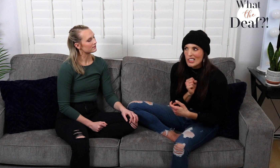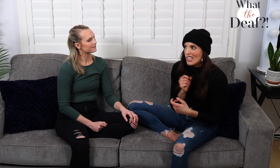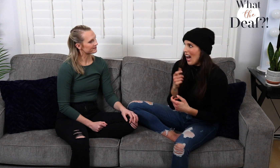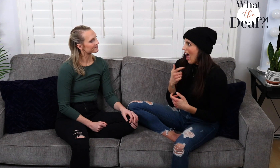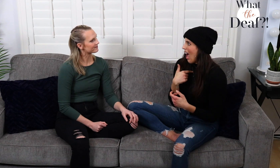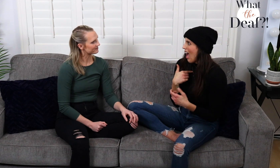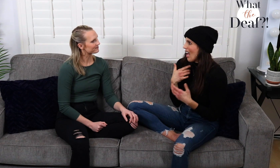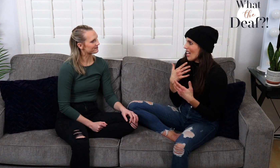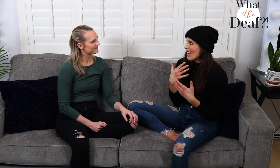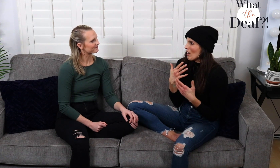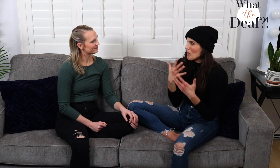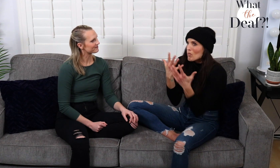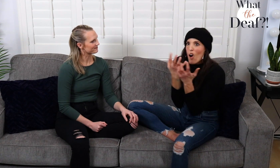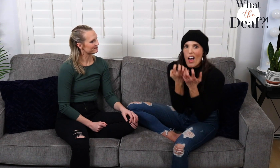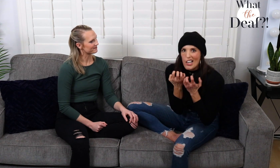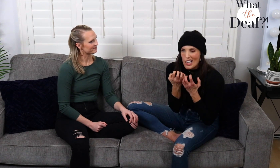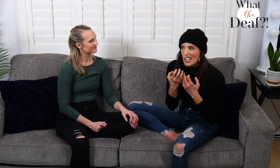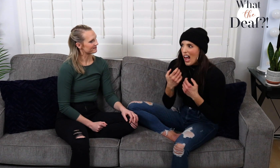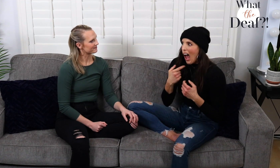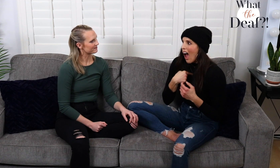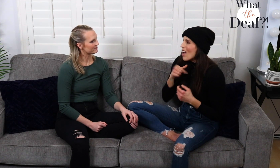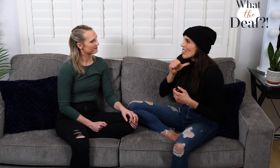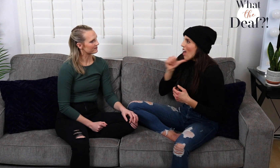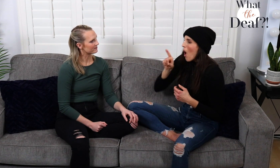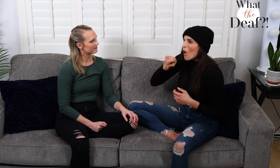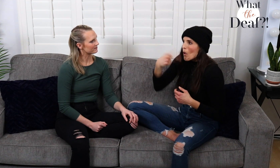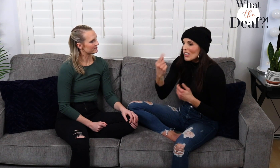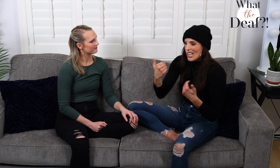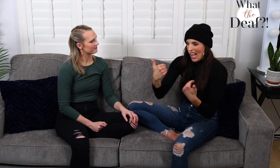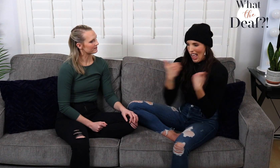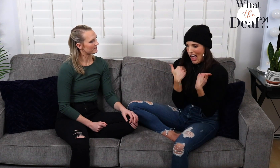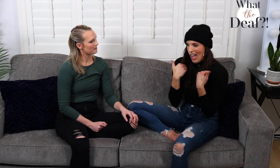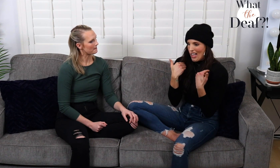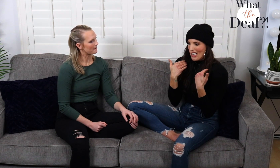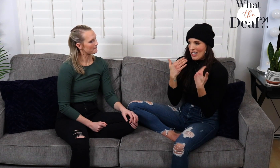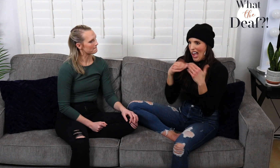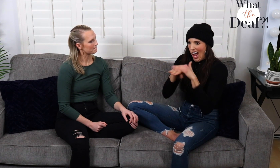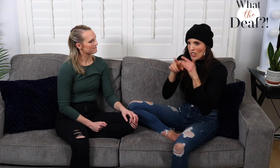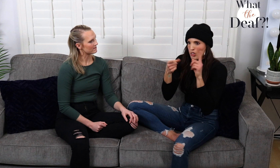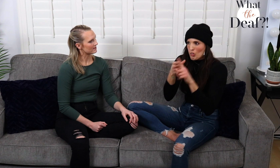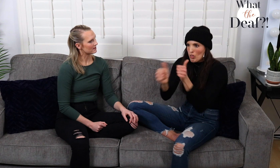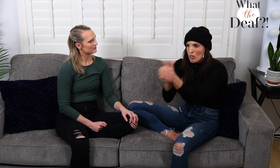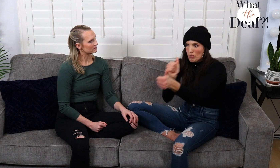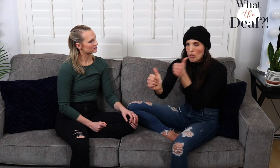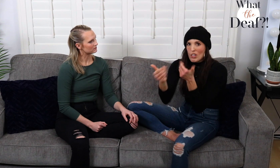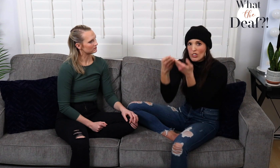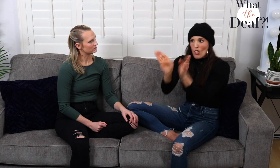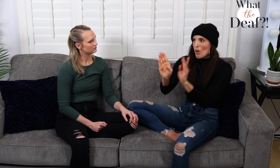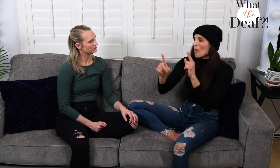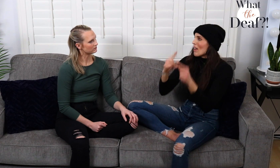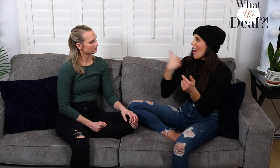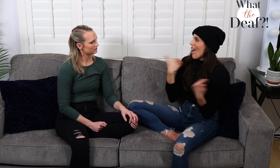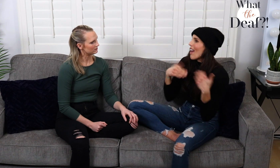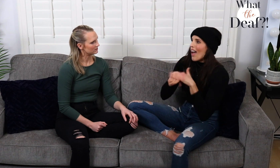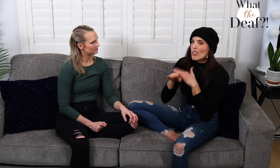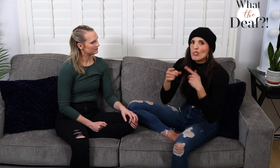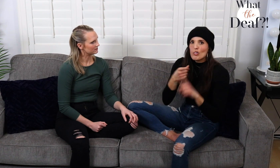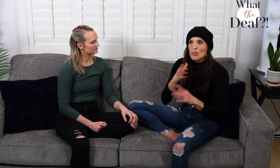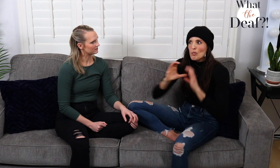I was missing and I wanted this. I not only had access to the sport in general, but I had access